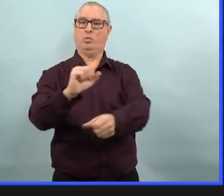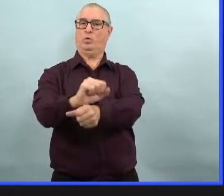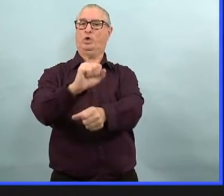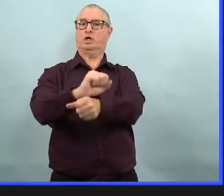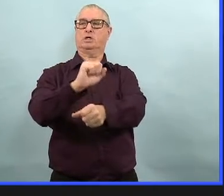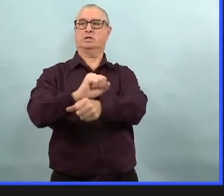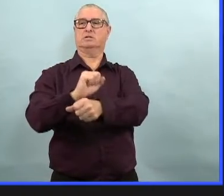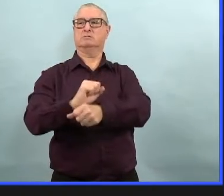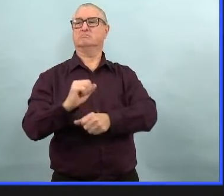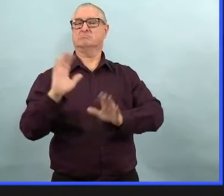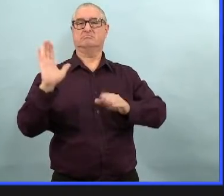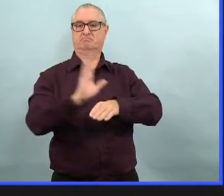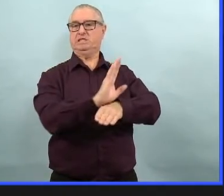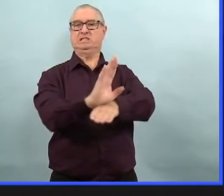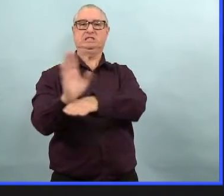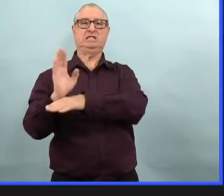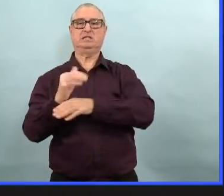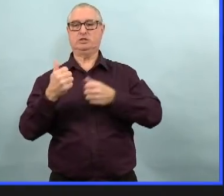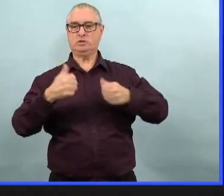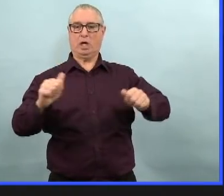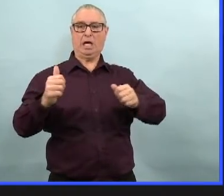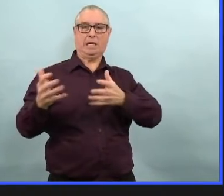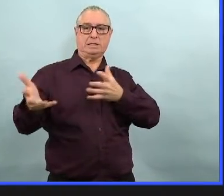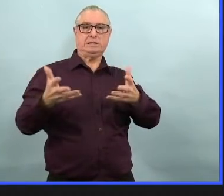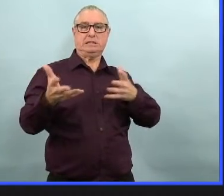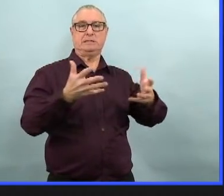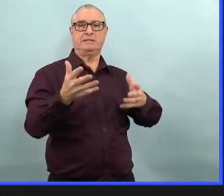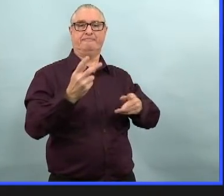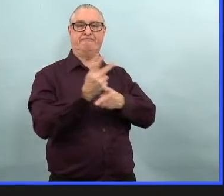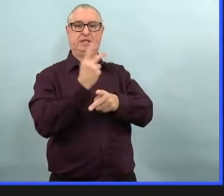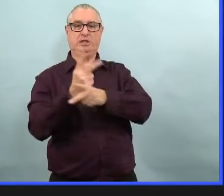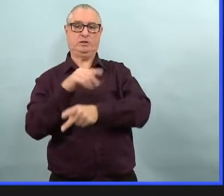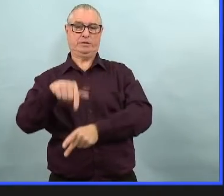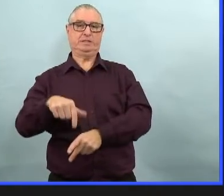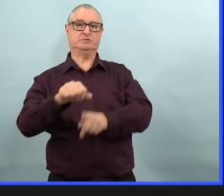dr russon could you comment on uh i guess whether or not the provincial government